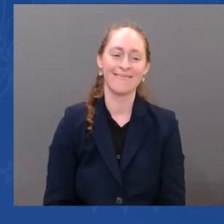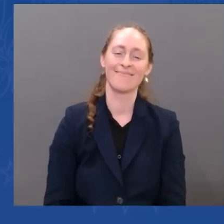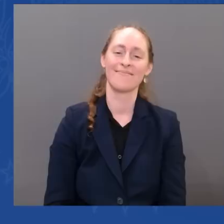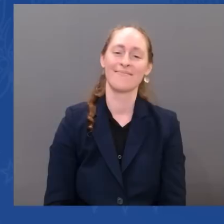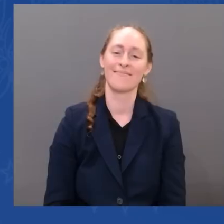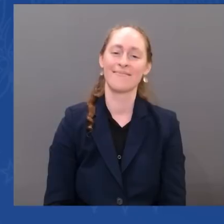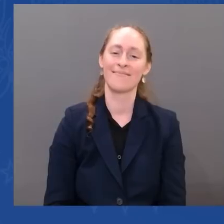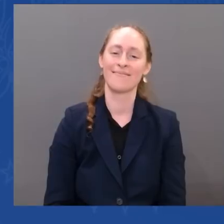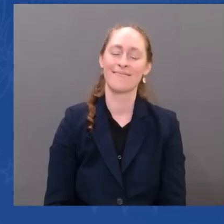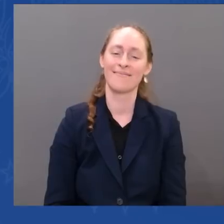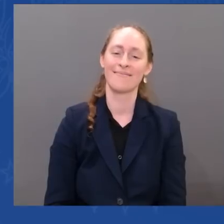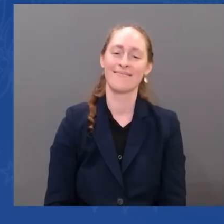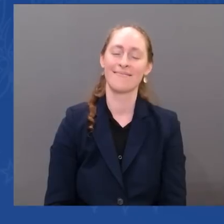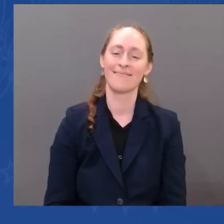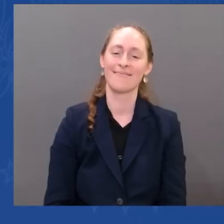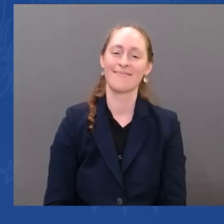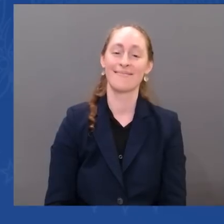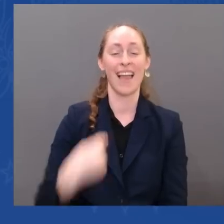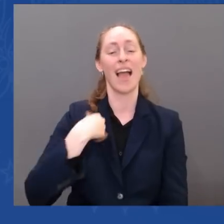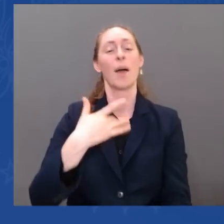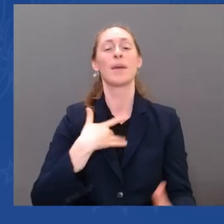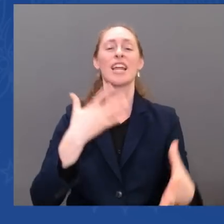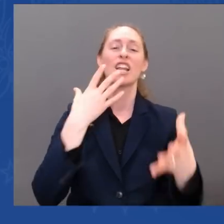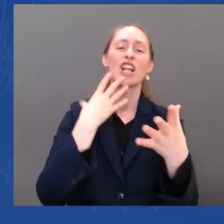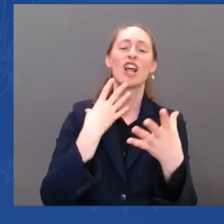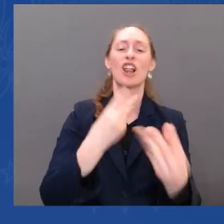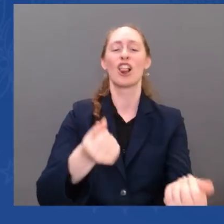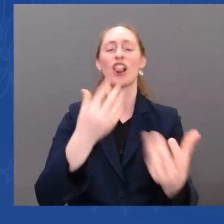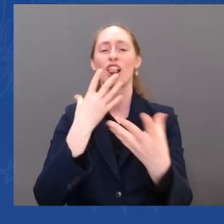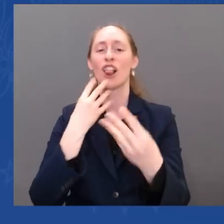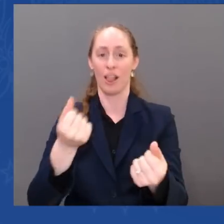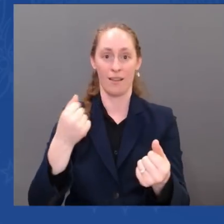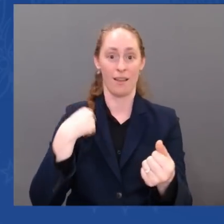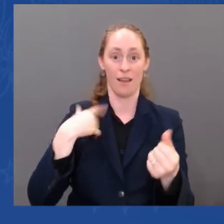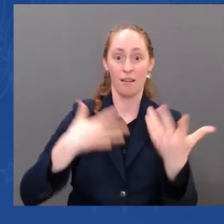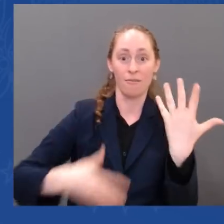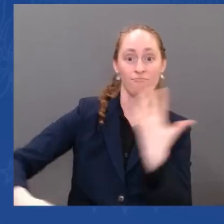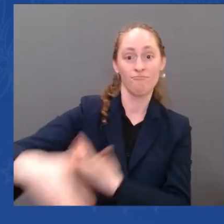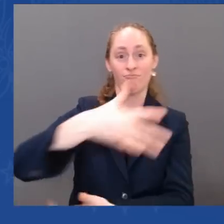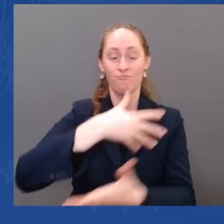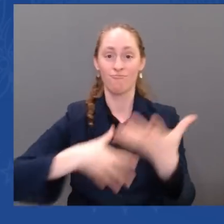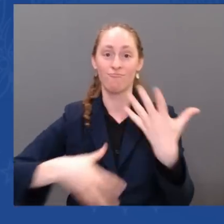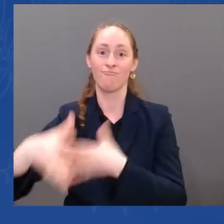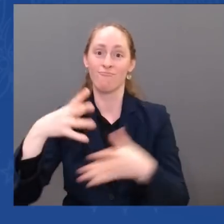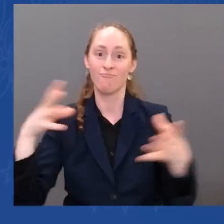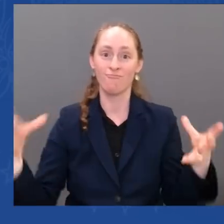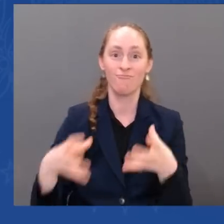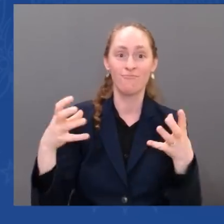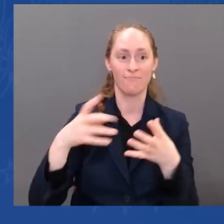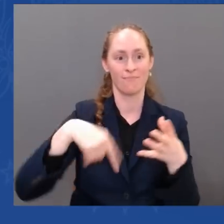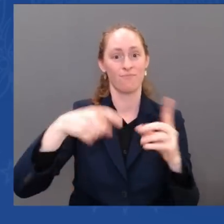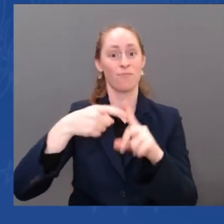in my Greek American community in Delaware. I only own by 3,100 votes when I ran as a United States senator.